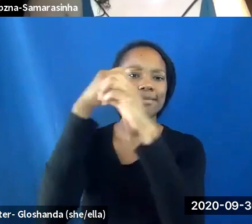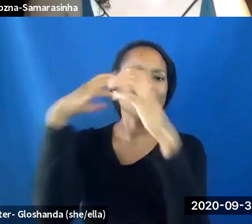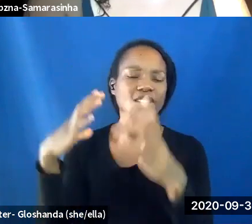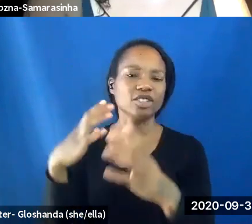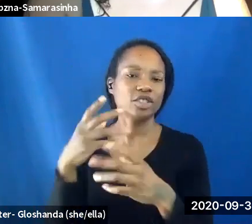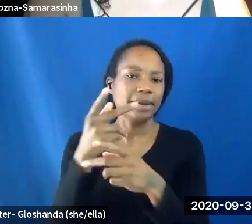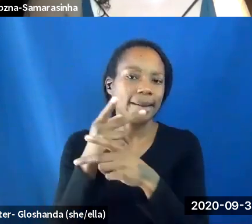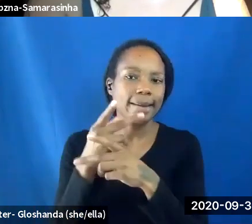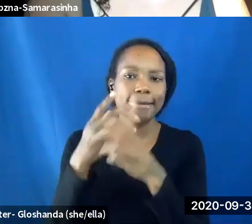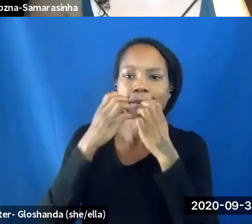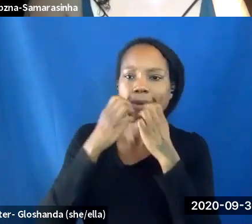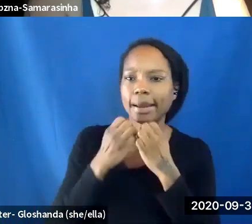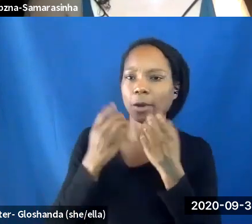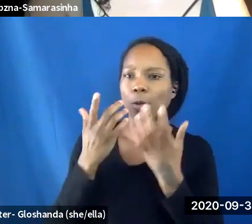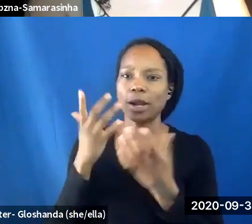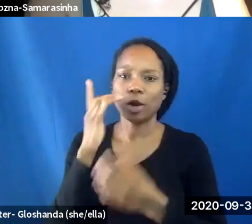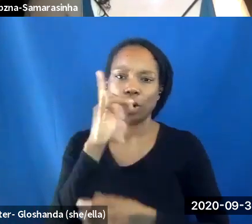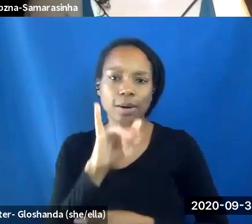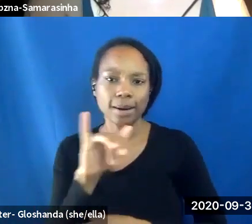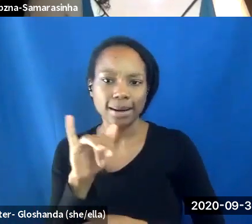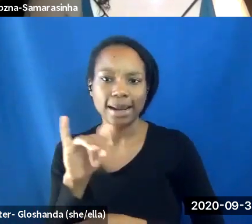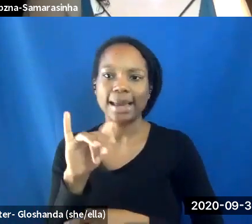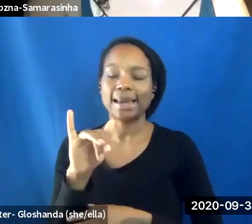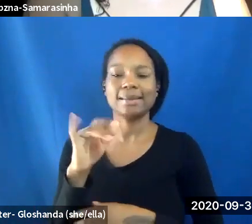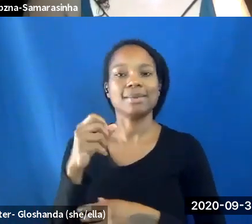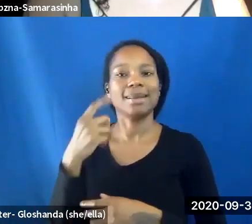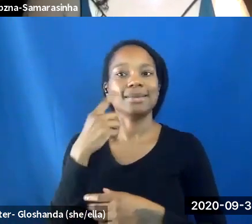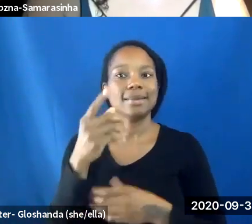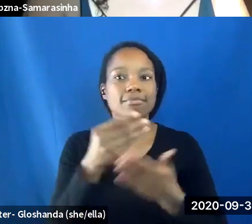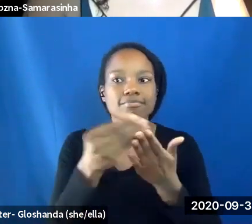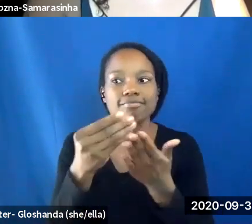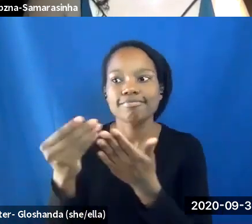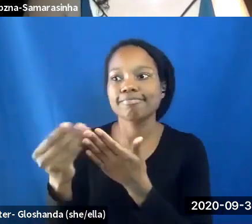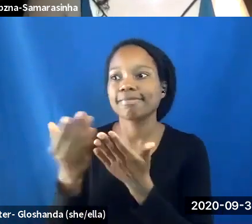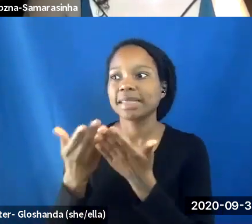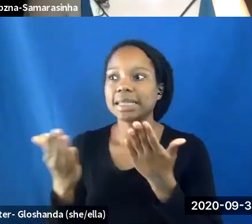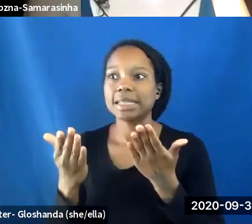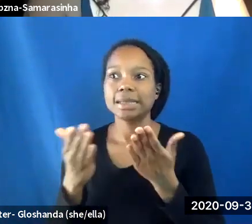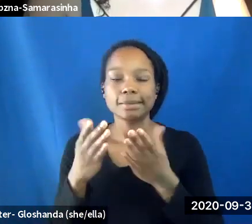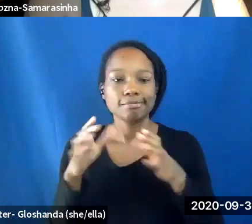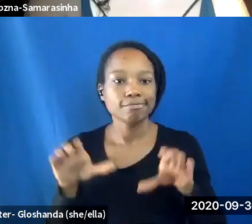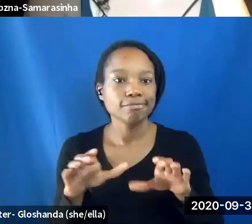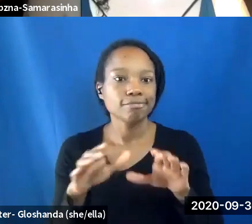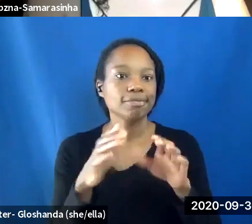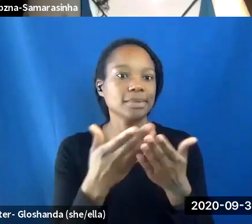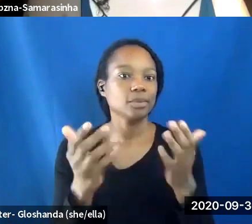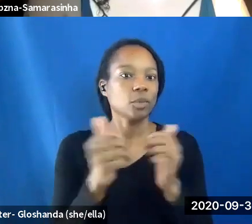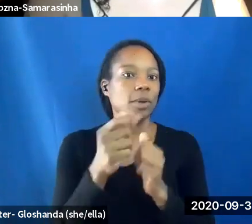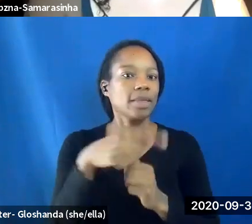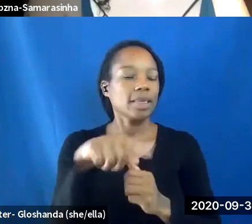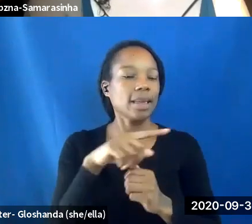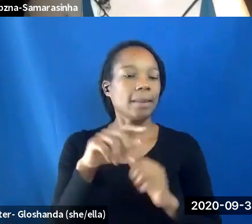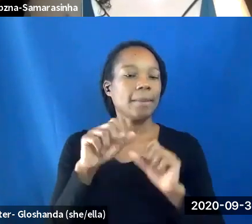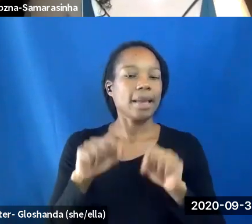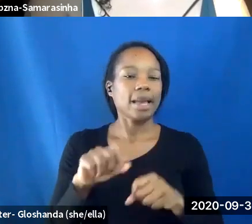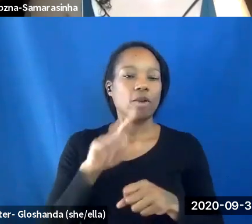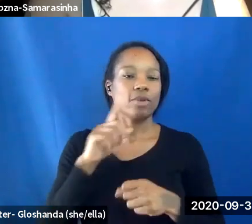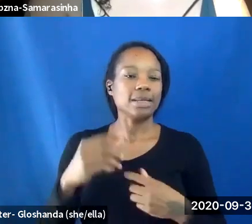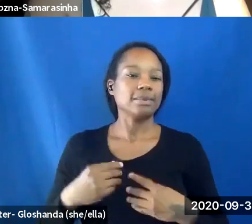so many folks let us know, and I know, that there can be so much fuel to help you kind of get through these terrible experiences